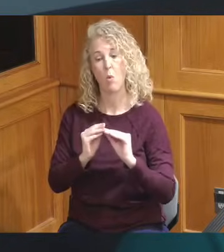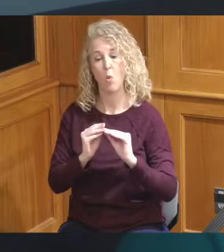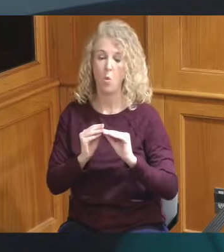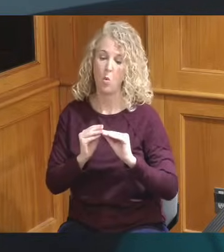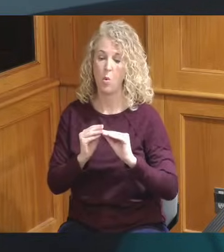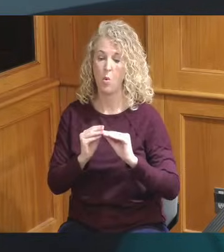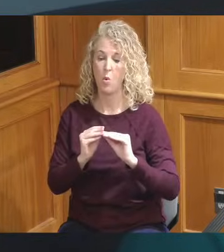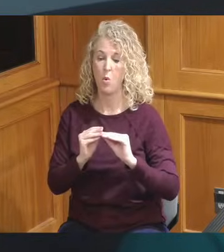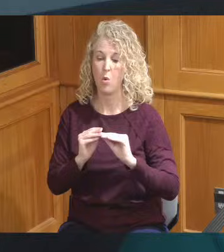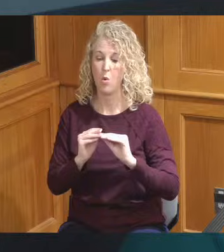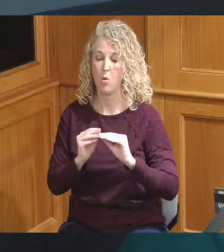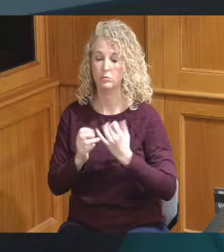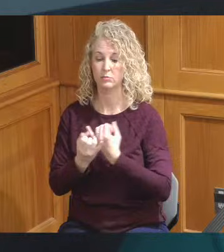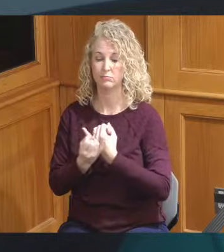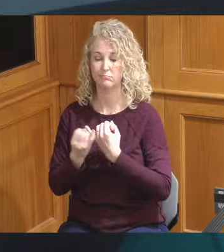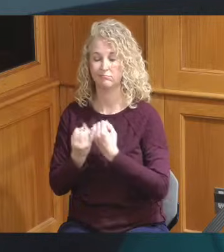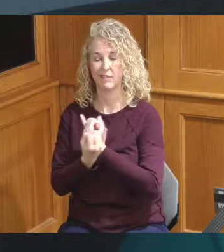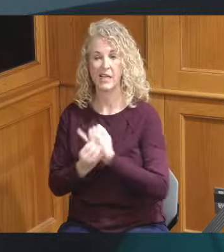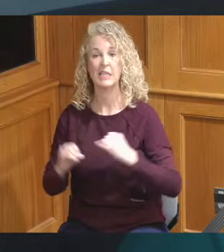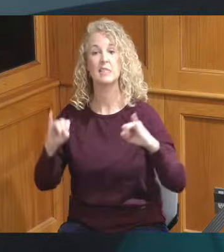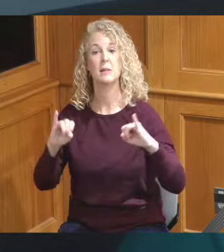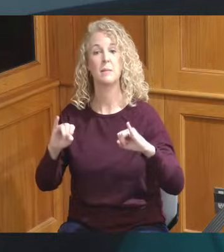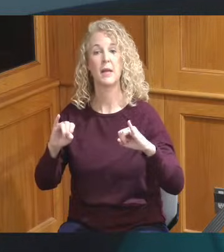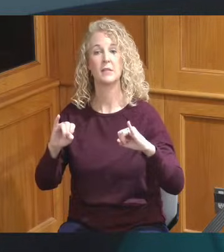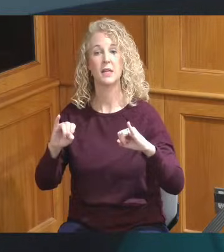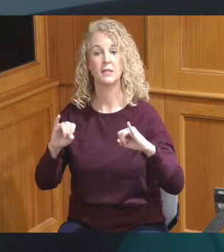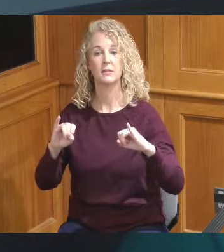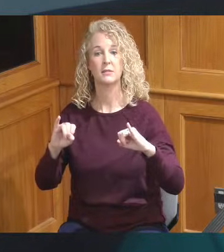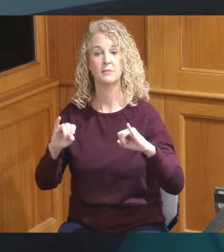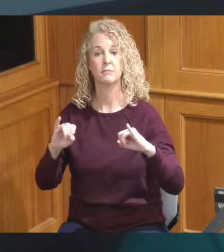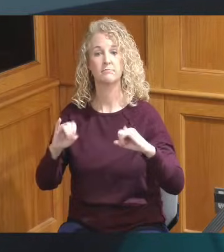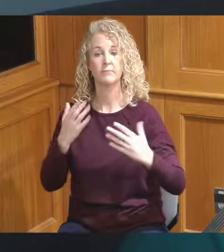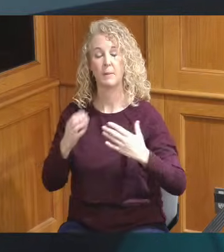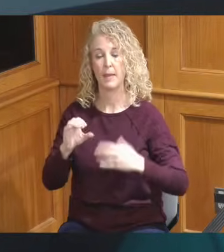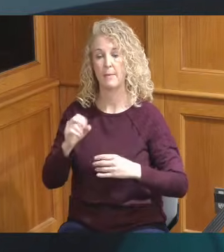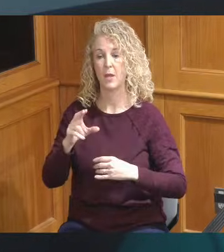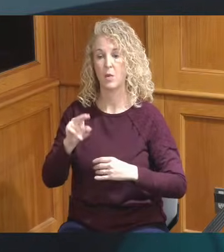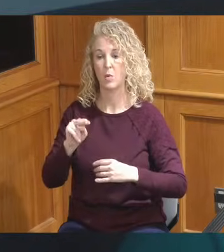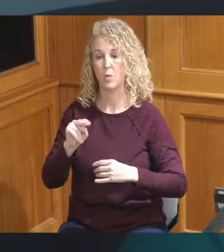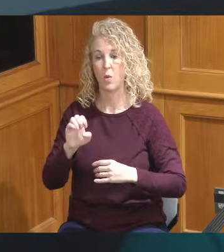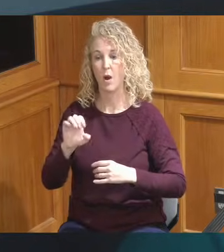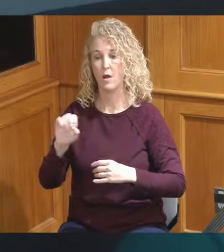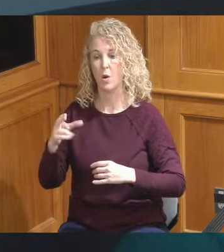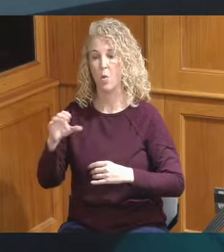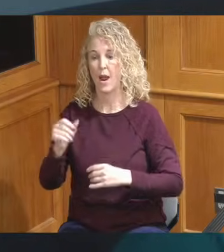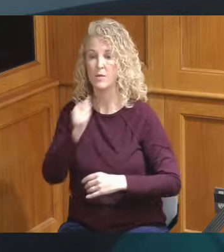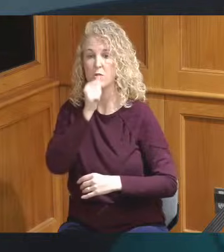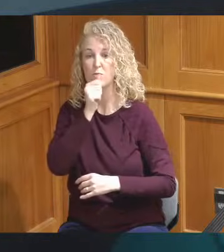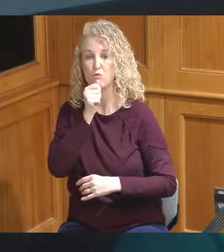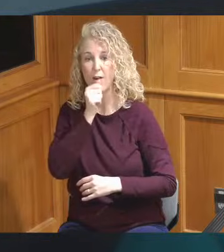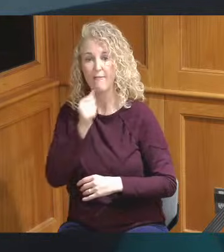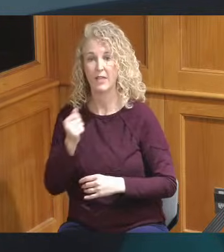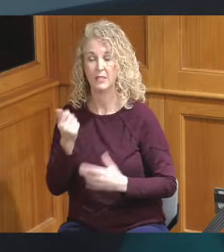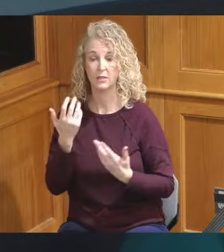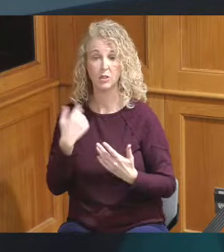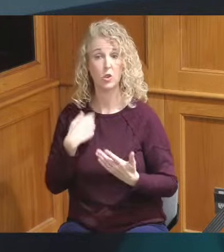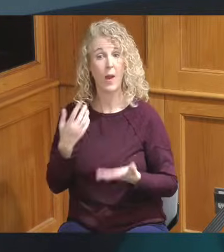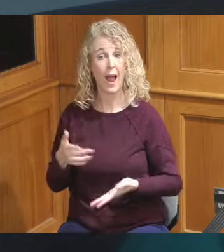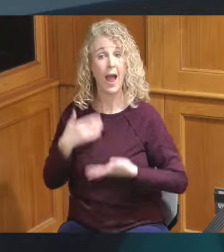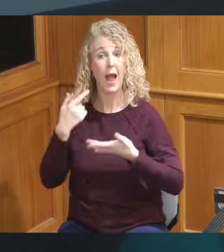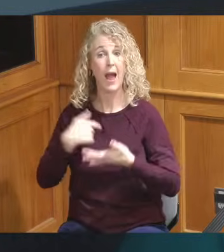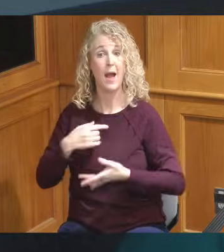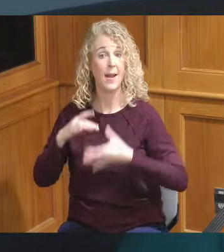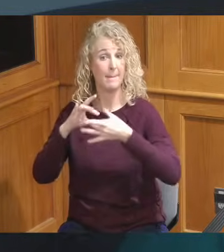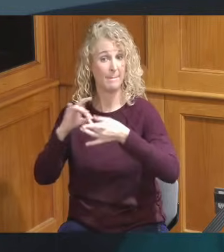standalone one Ohio being a a private nonprofit if you will and the thing I brought up Mr. Aluotto is